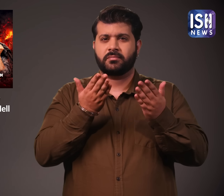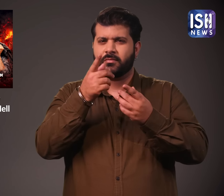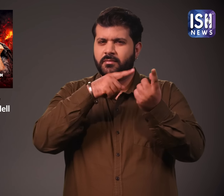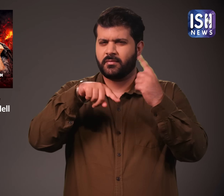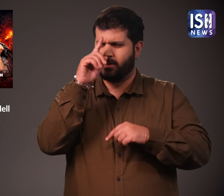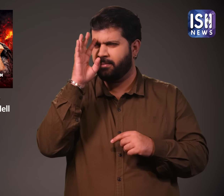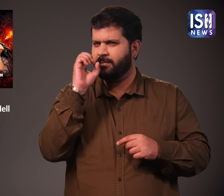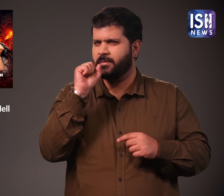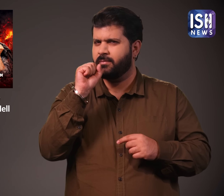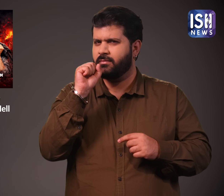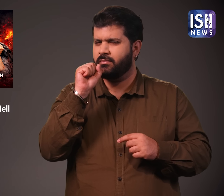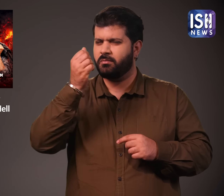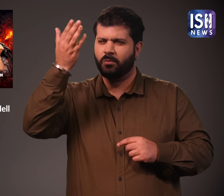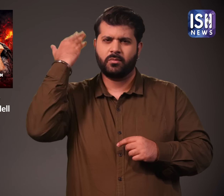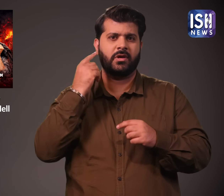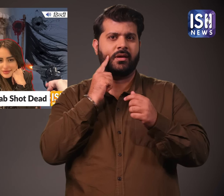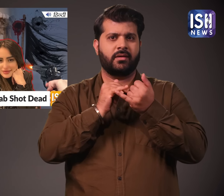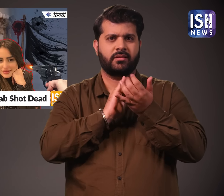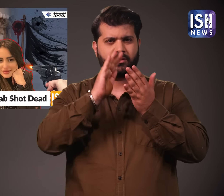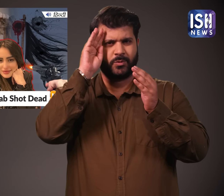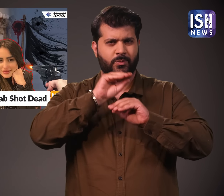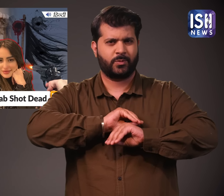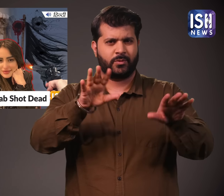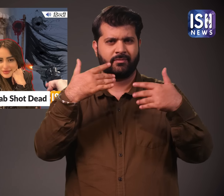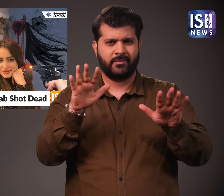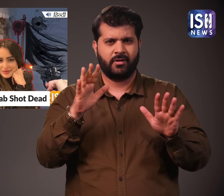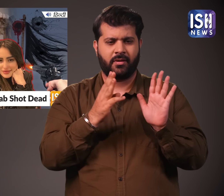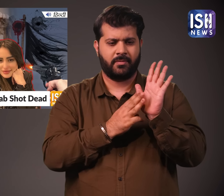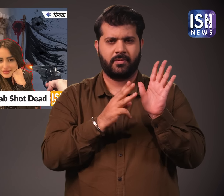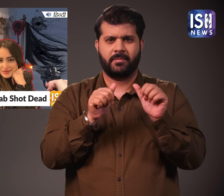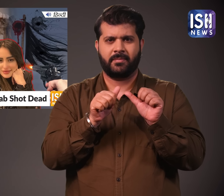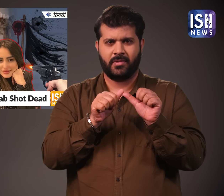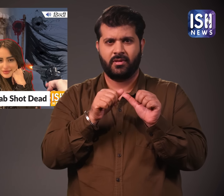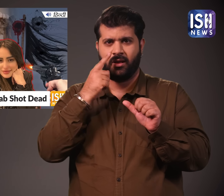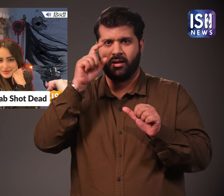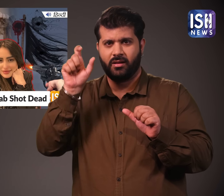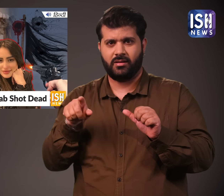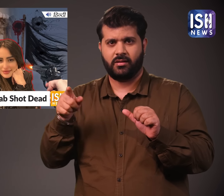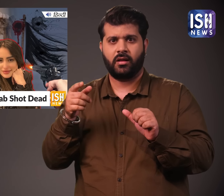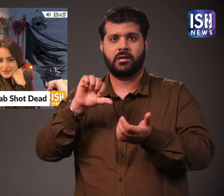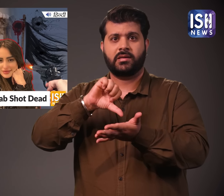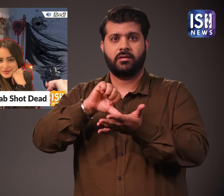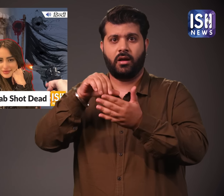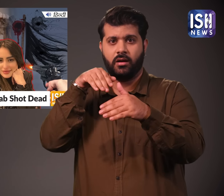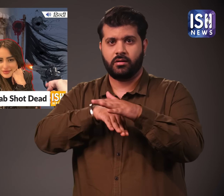You may recall that ISH News had shared earlier about Mahsa Amini from Iran,